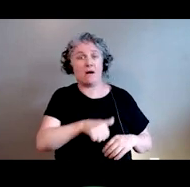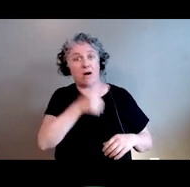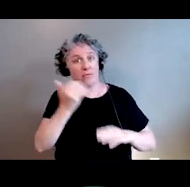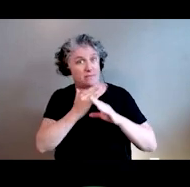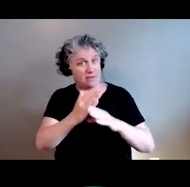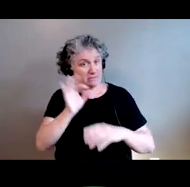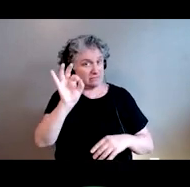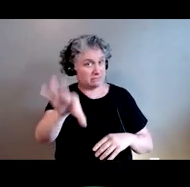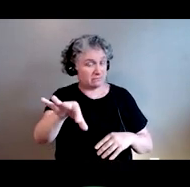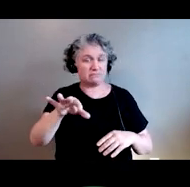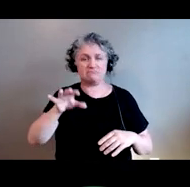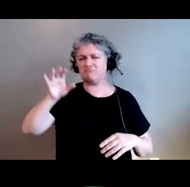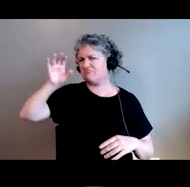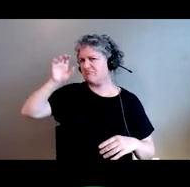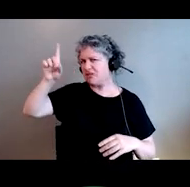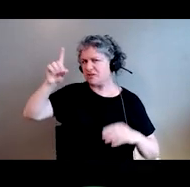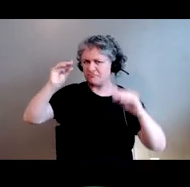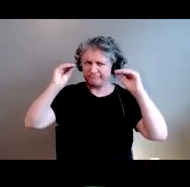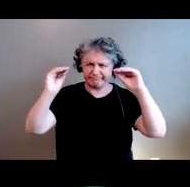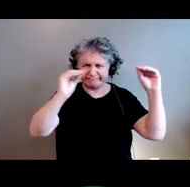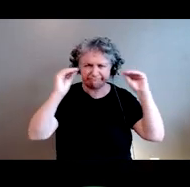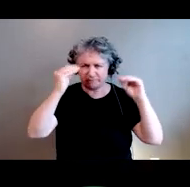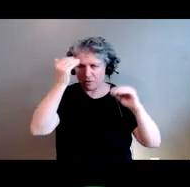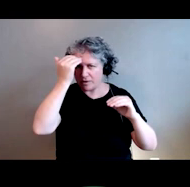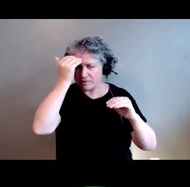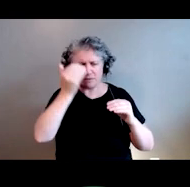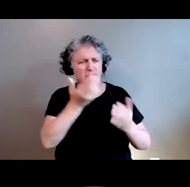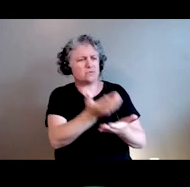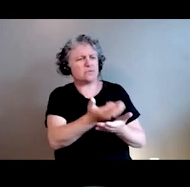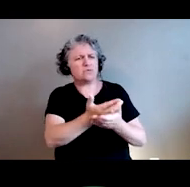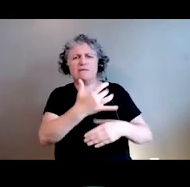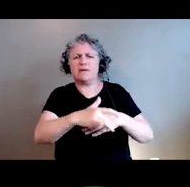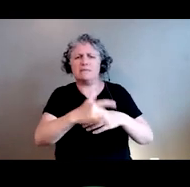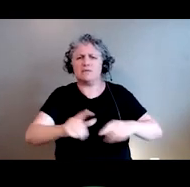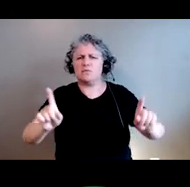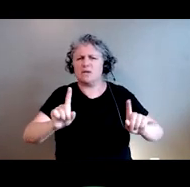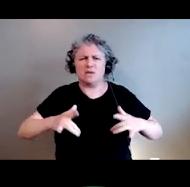resources are available within Park currently, how to access them and how individuals can